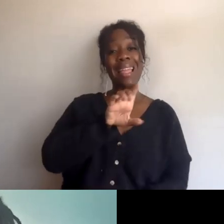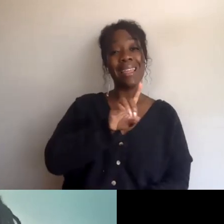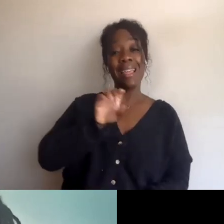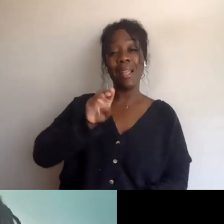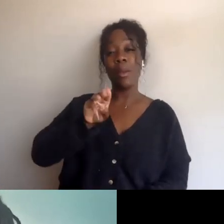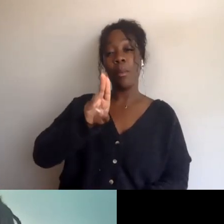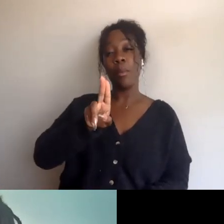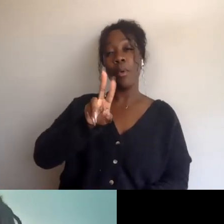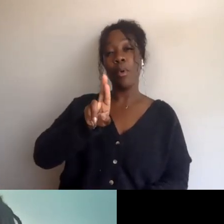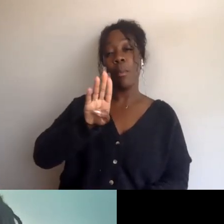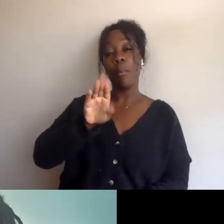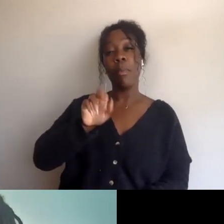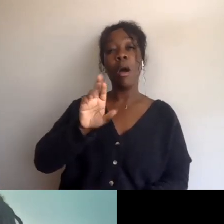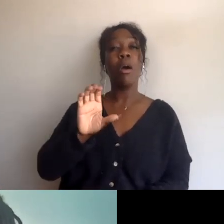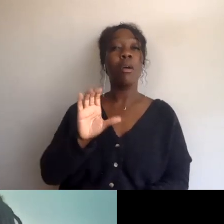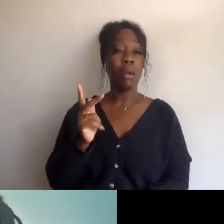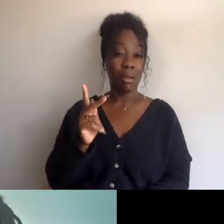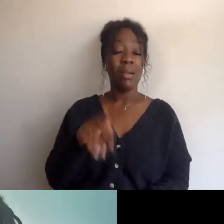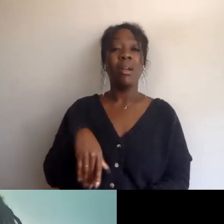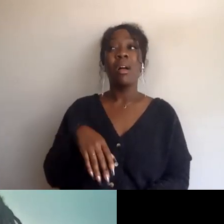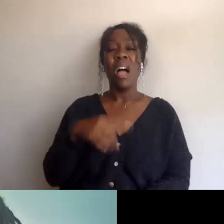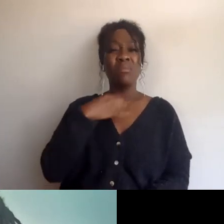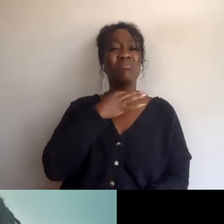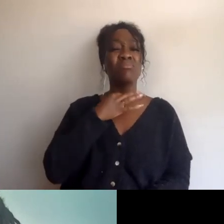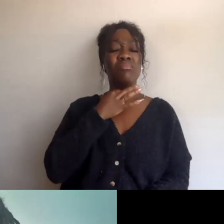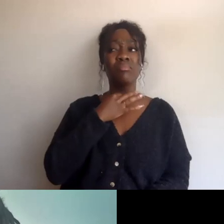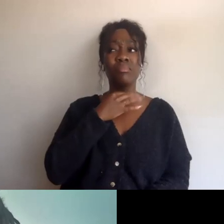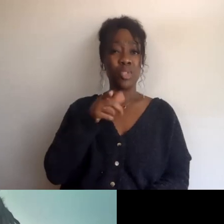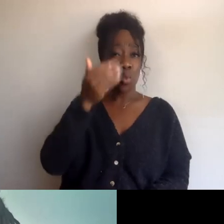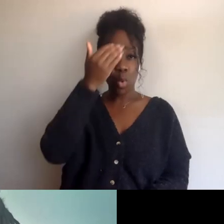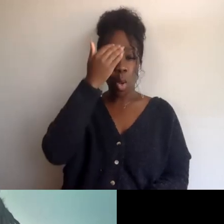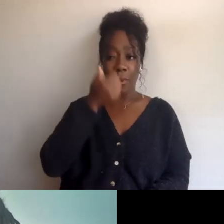I wondered if you knew of any particular